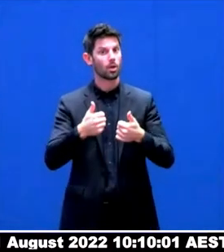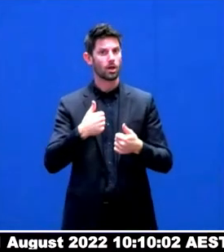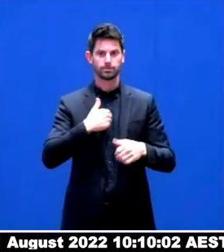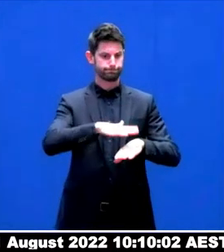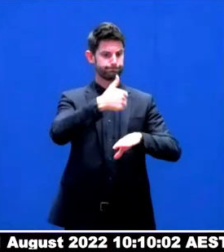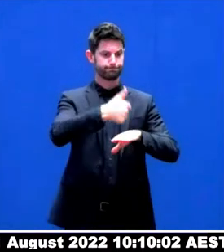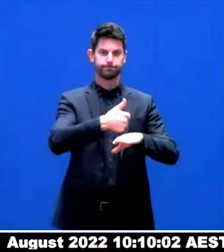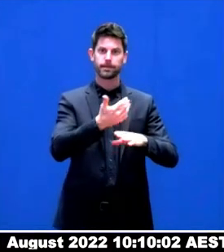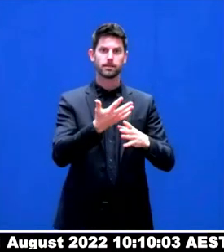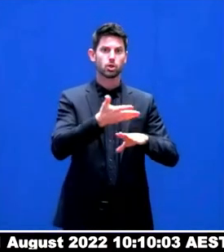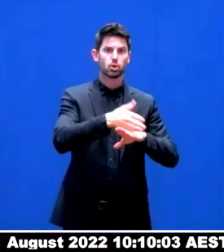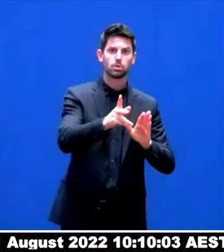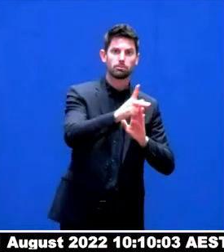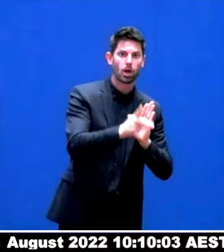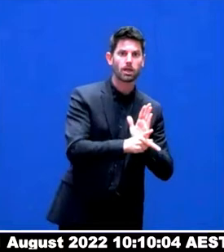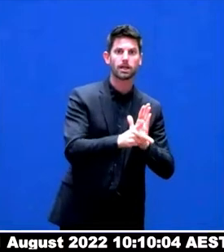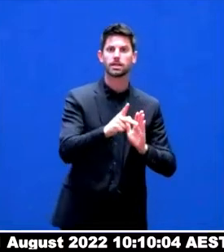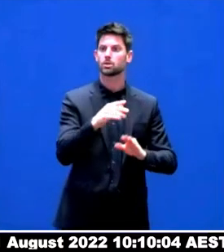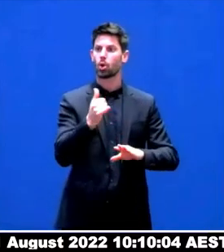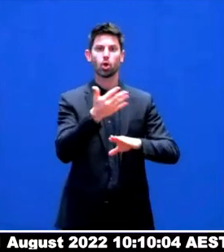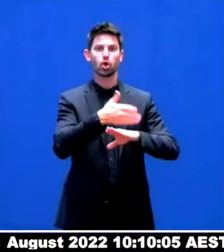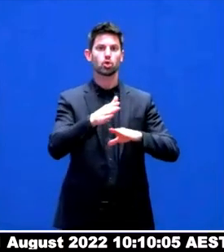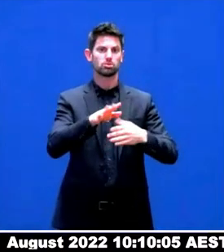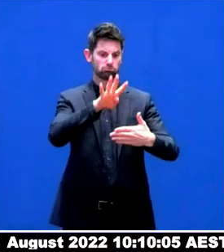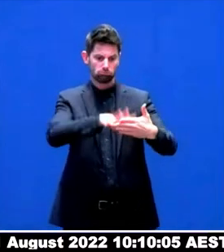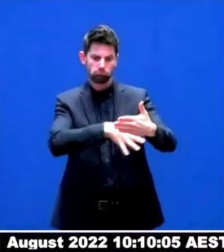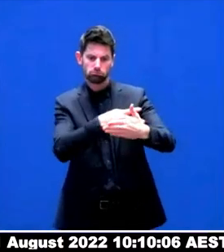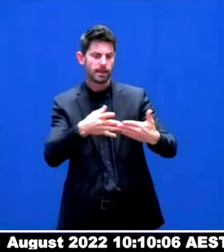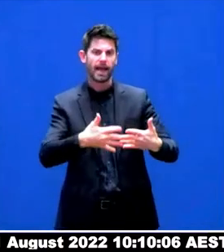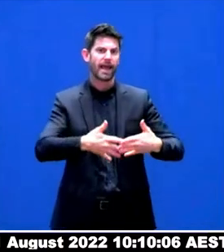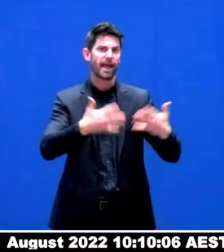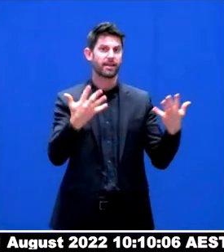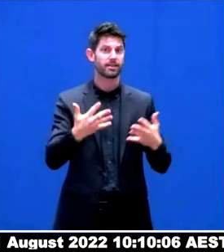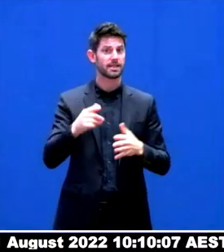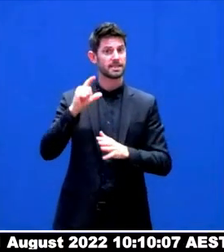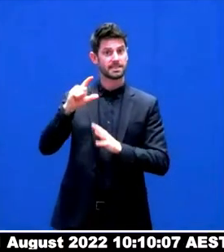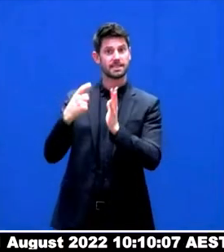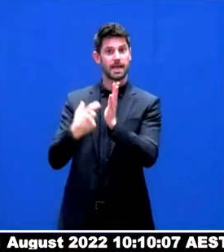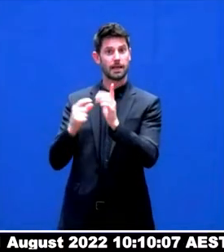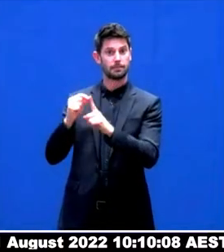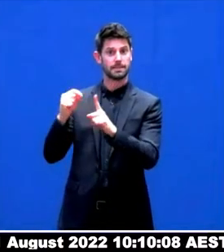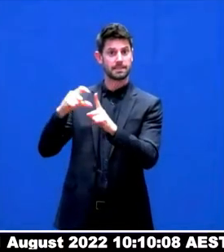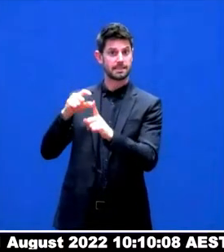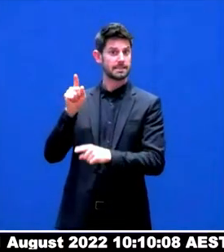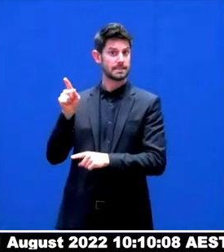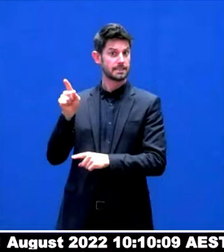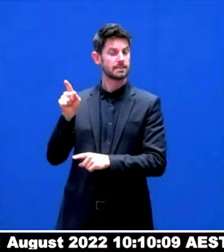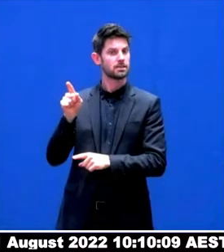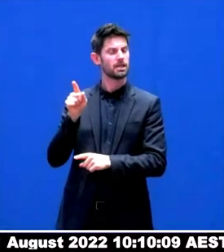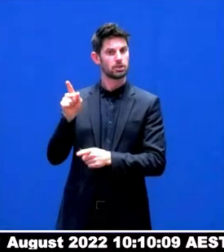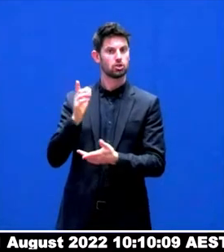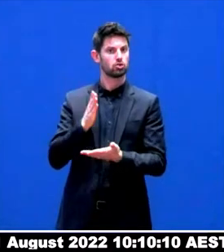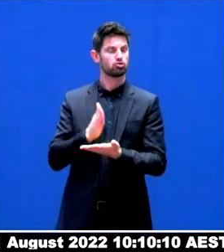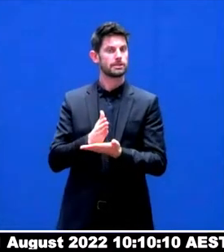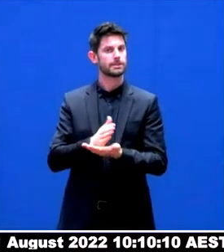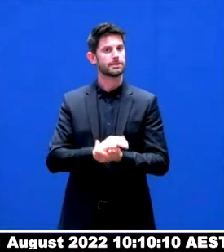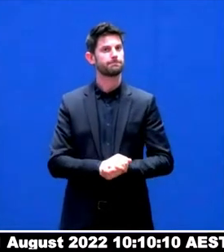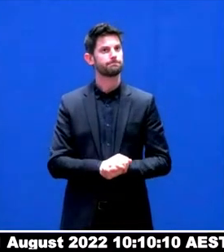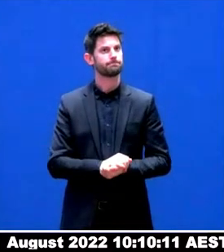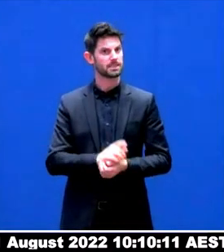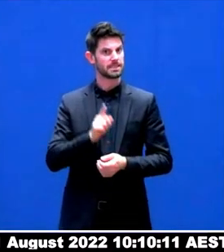policy or any framework, the CRDP is a - well, it's a guiding factor